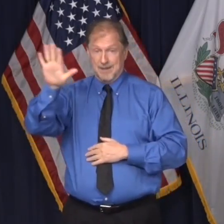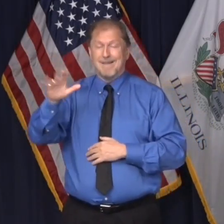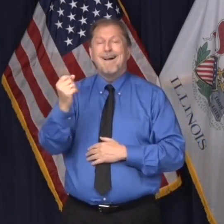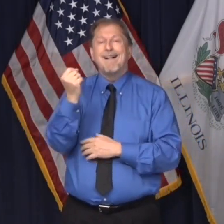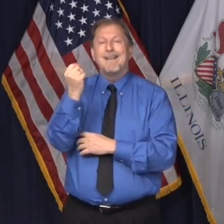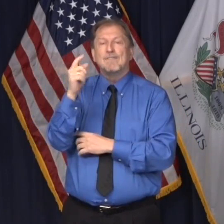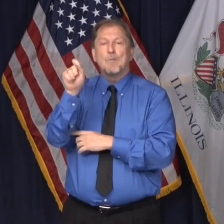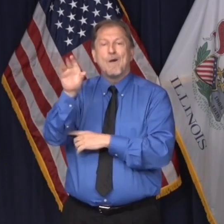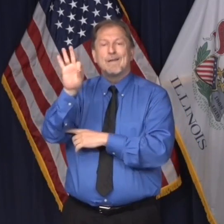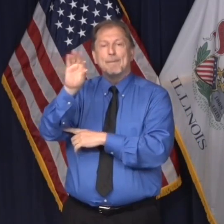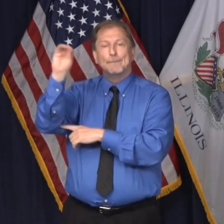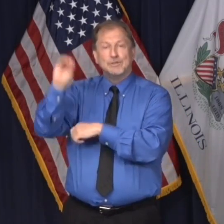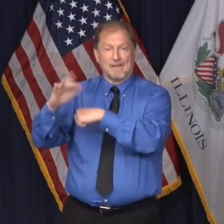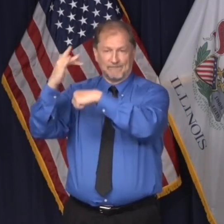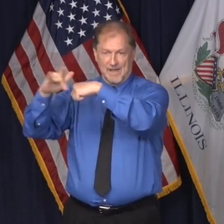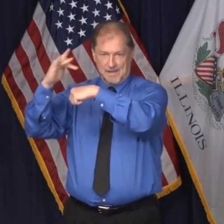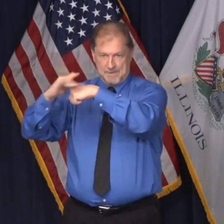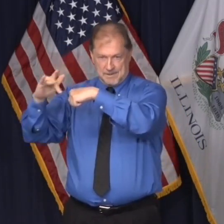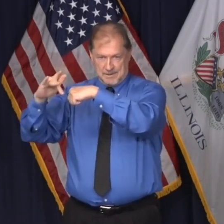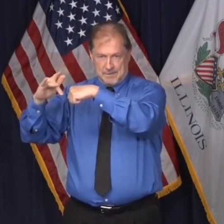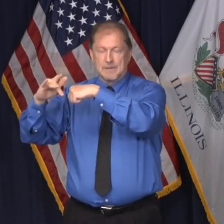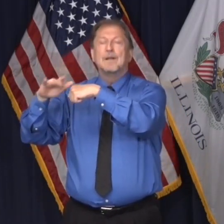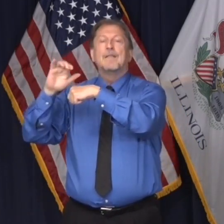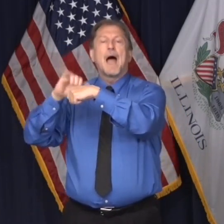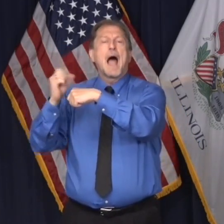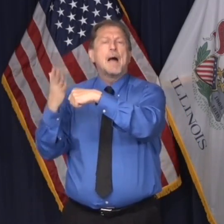IN THE NORTHWEST SUBURBS 38.3% OR 152 ACTUAL BEDS.